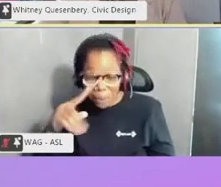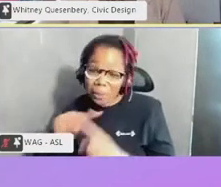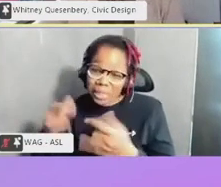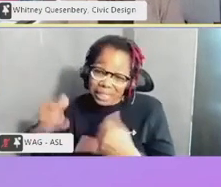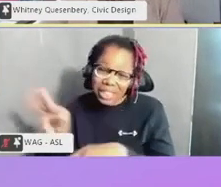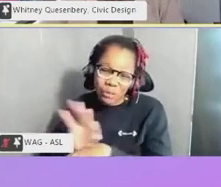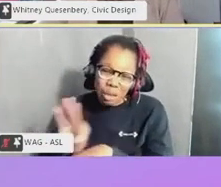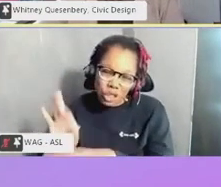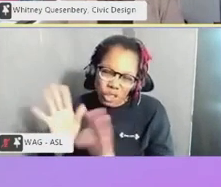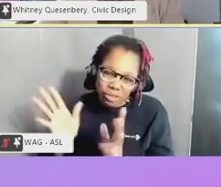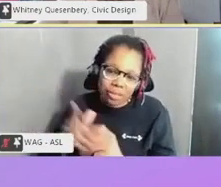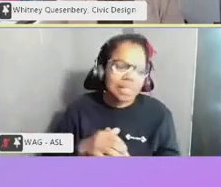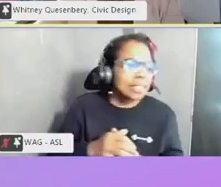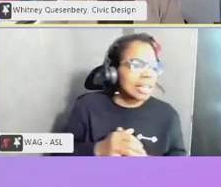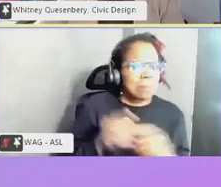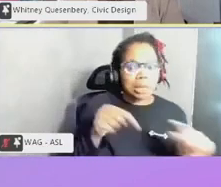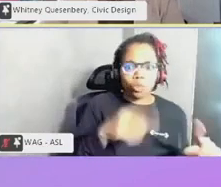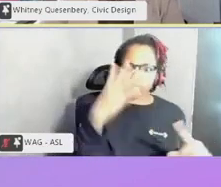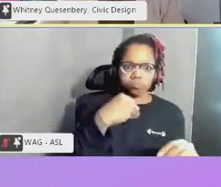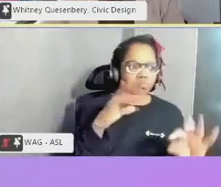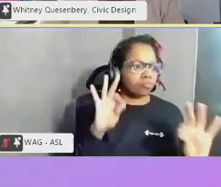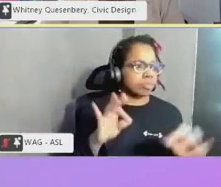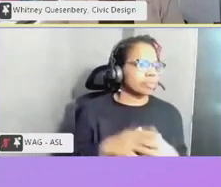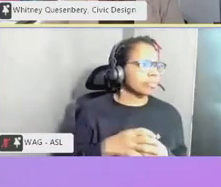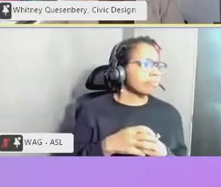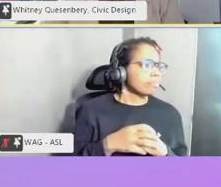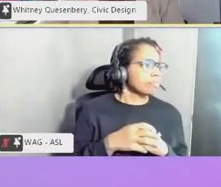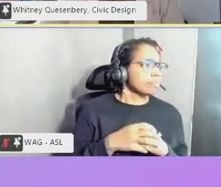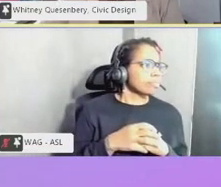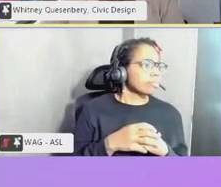seen from election products, which is functional but not